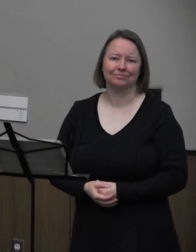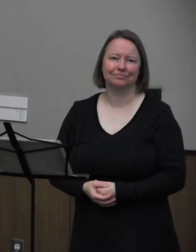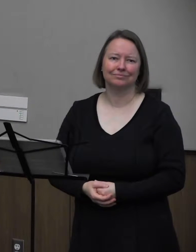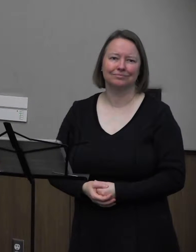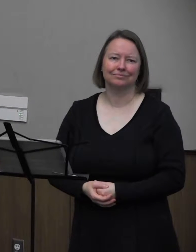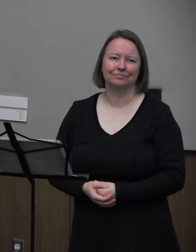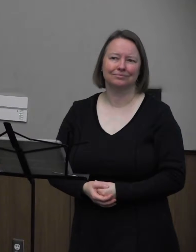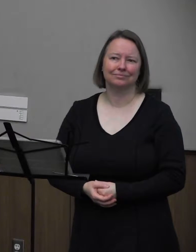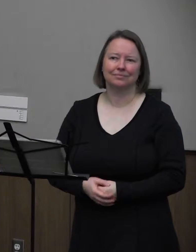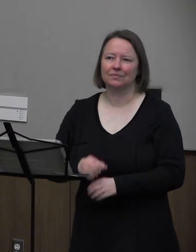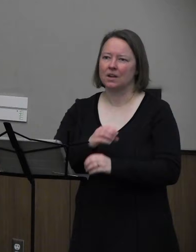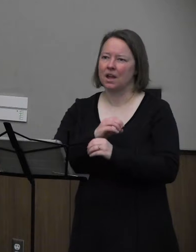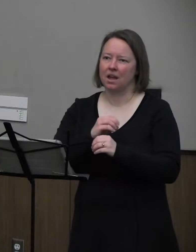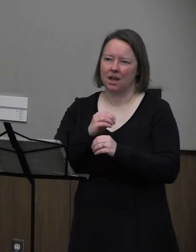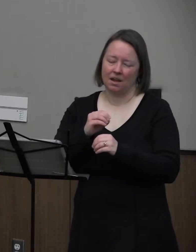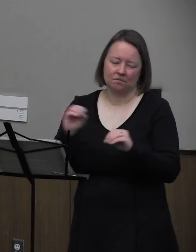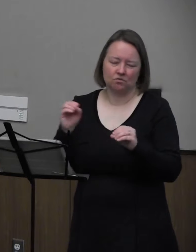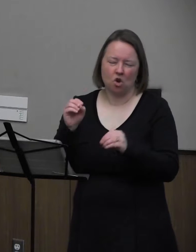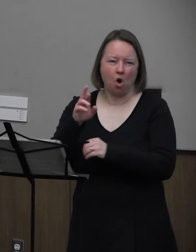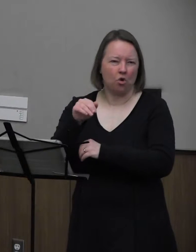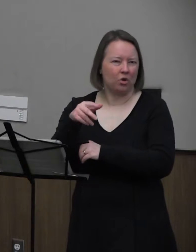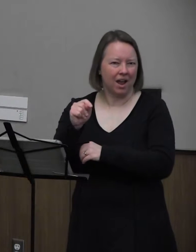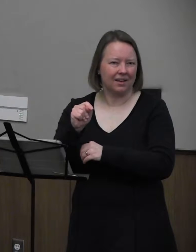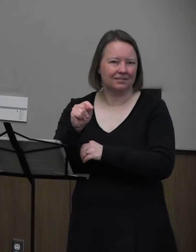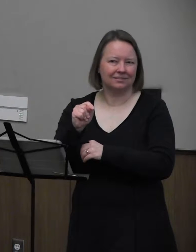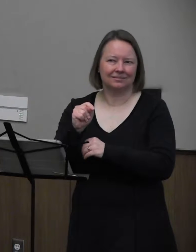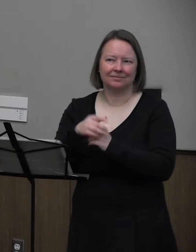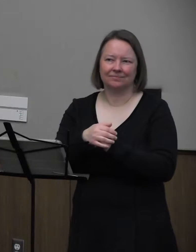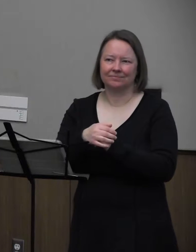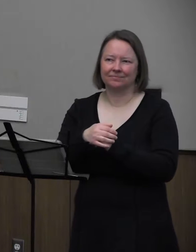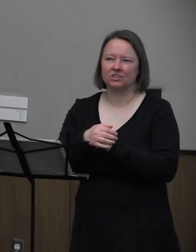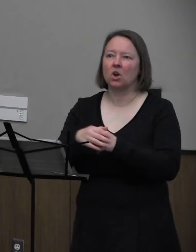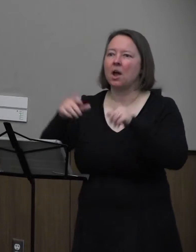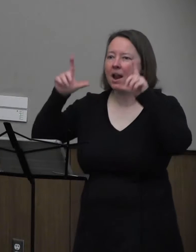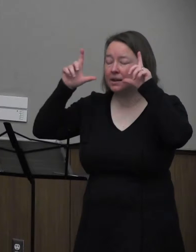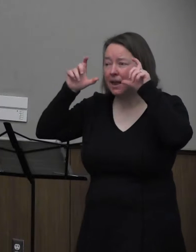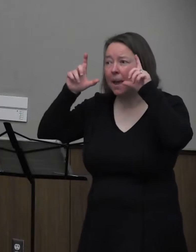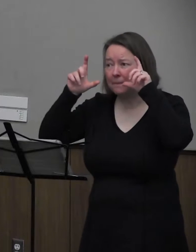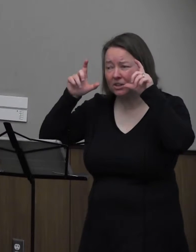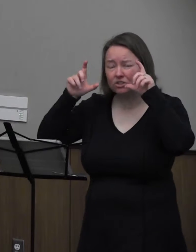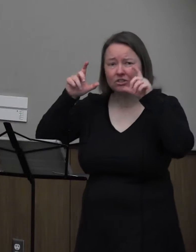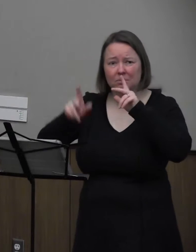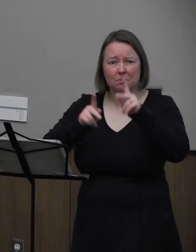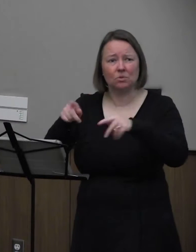I have no regrets on that part. Take pictures of the ones you love,